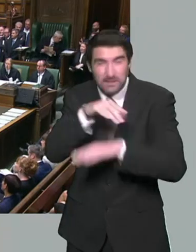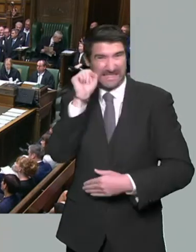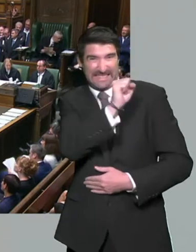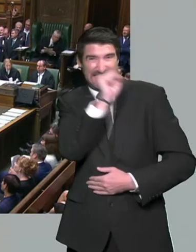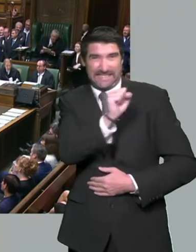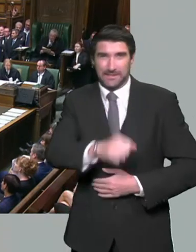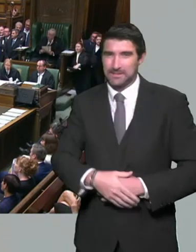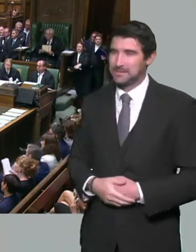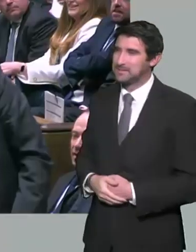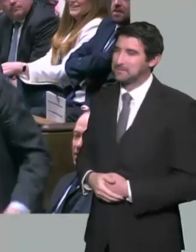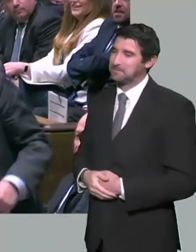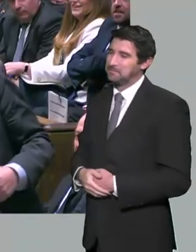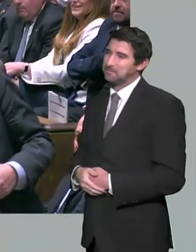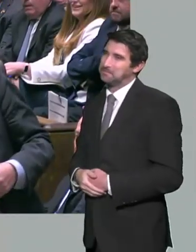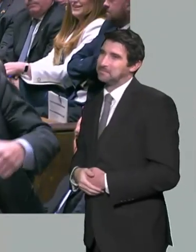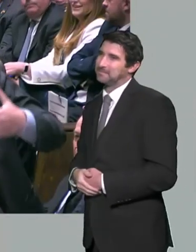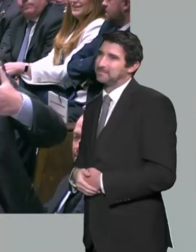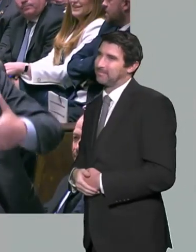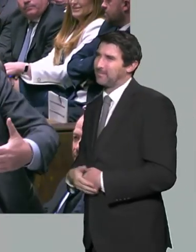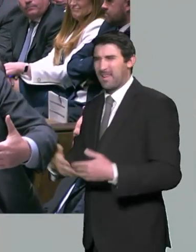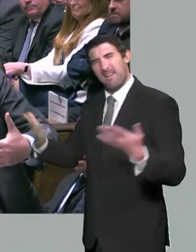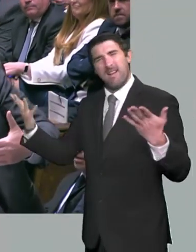The Prime Minister There he goes again, Mr Speaker, running this country down.